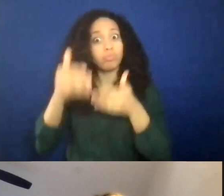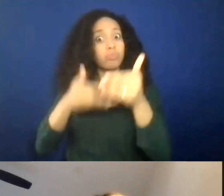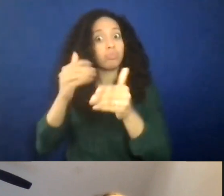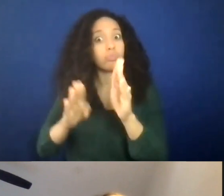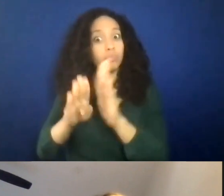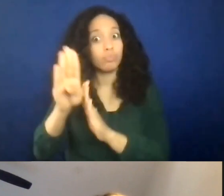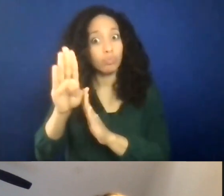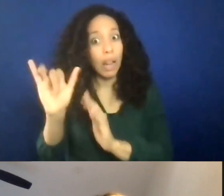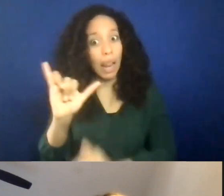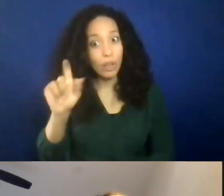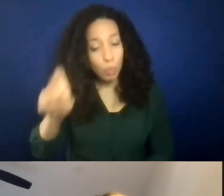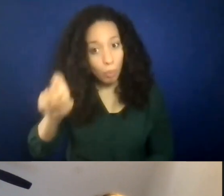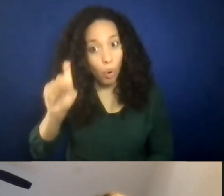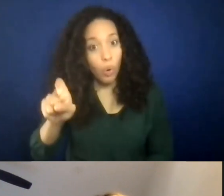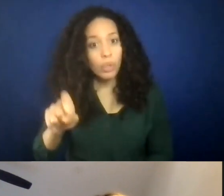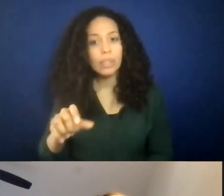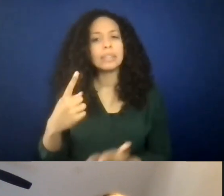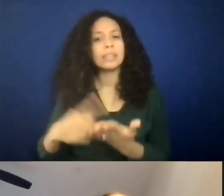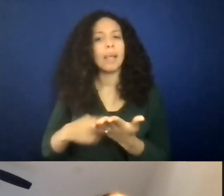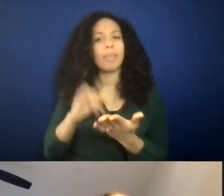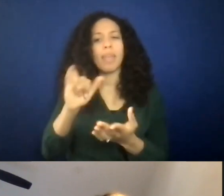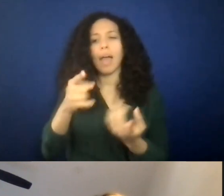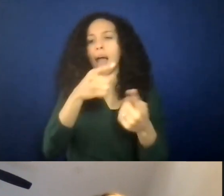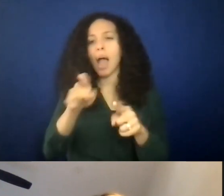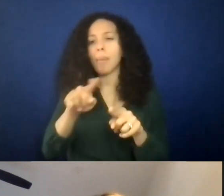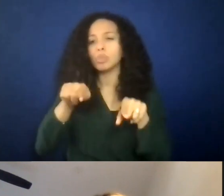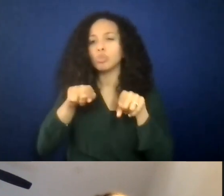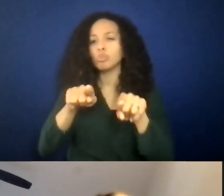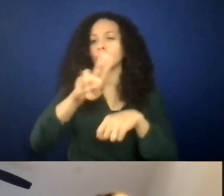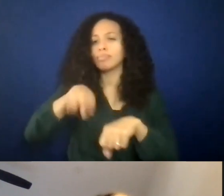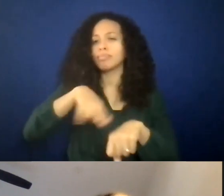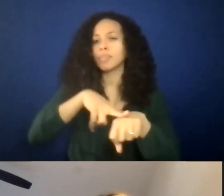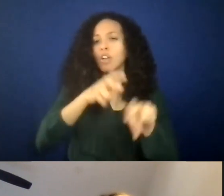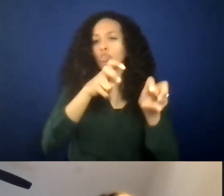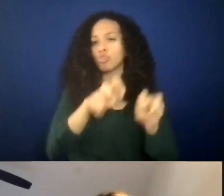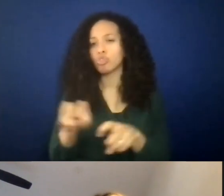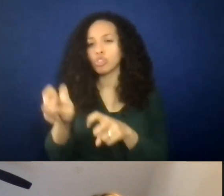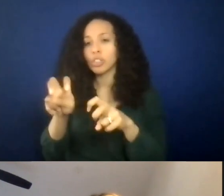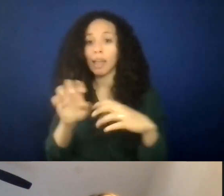happens during natural transitions of a child's life from elementary school to middle school,